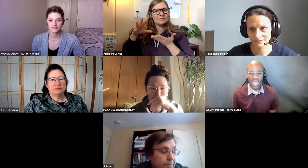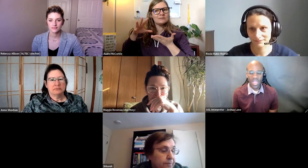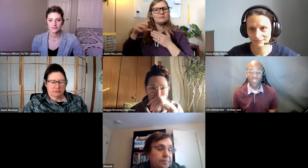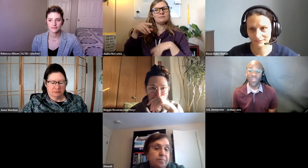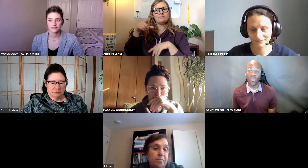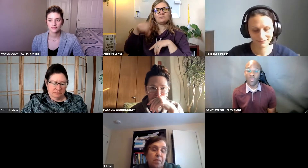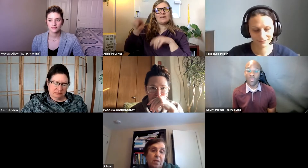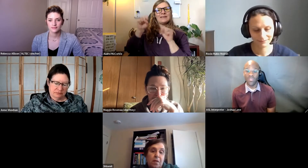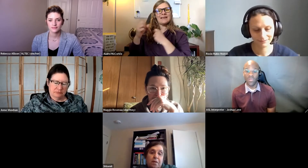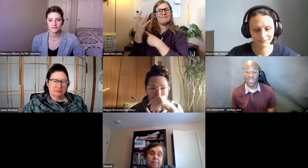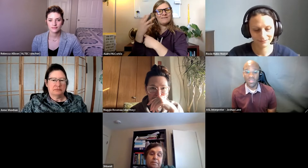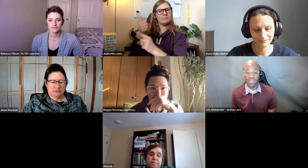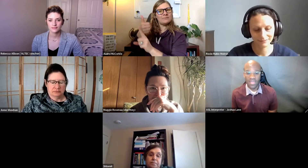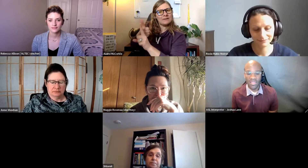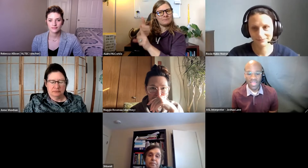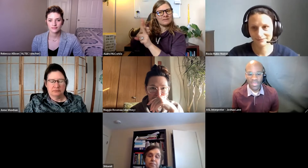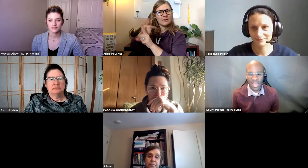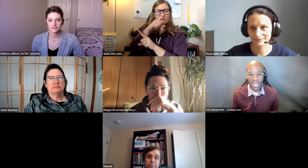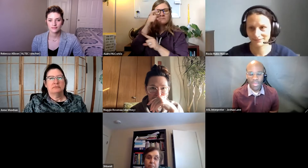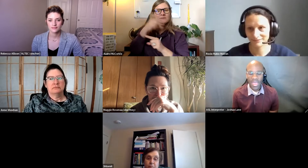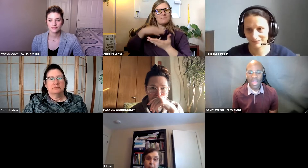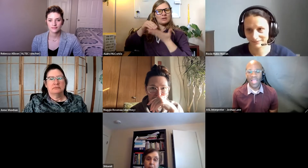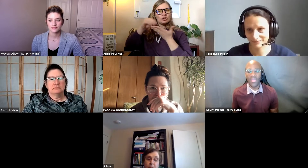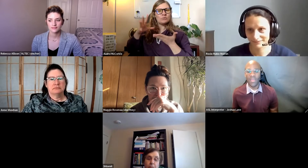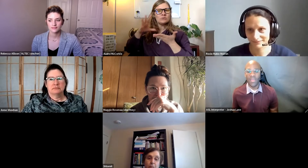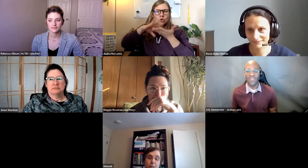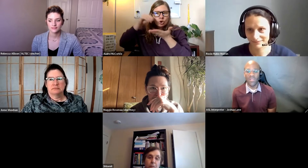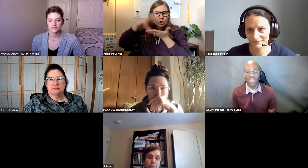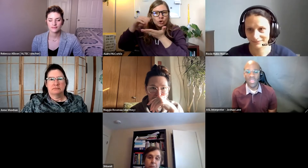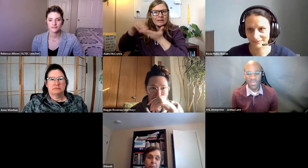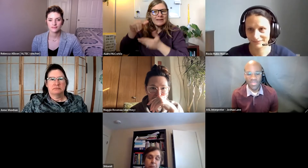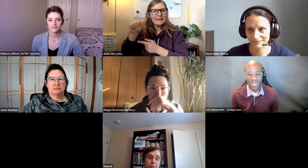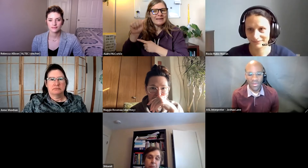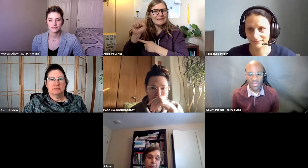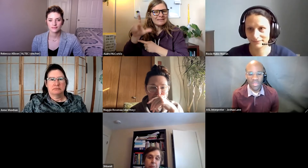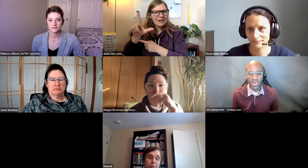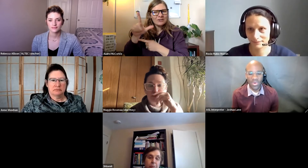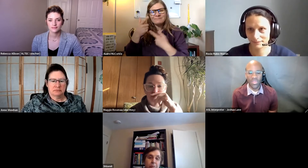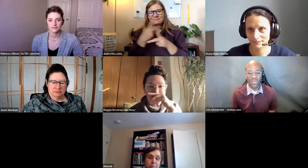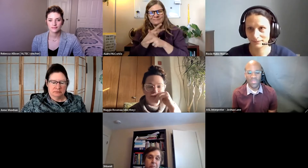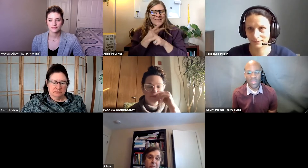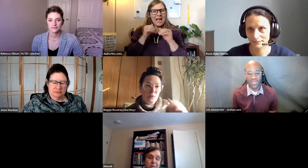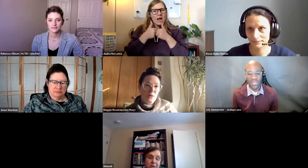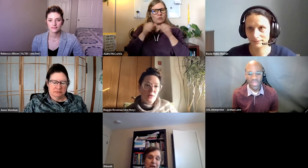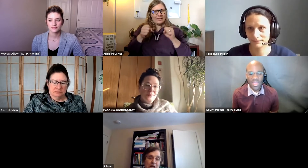and show my students at the same time and allow them to videotape themselves and record themselves